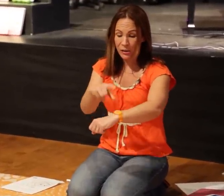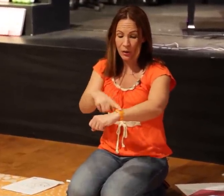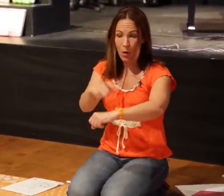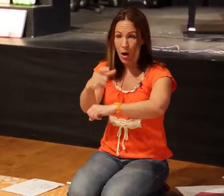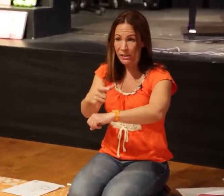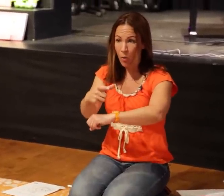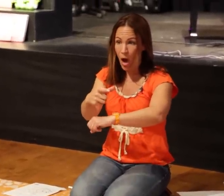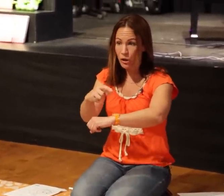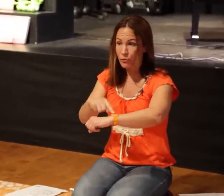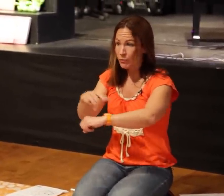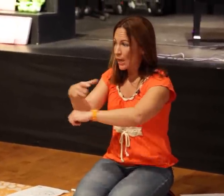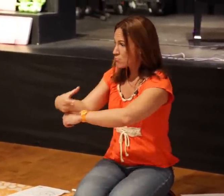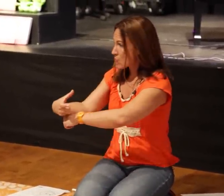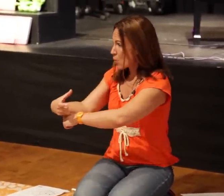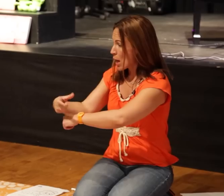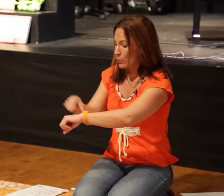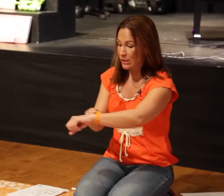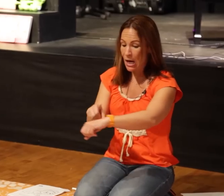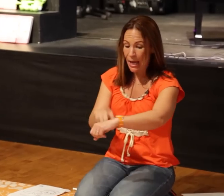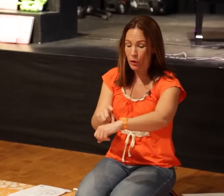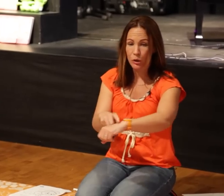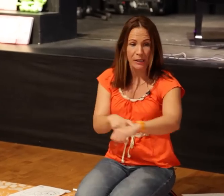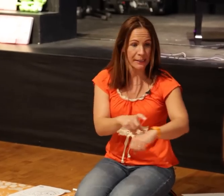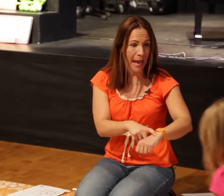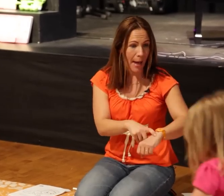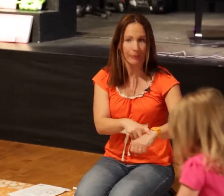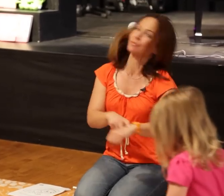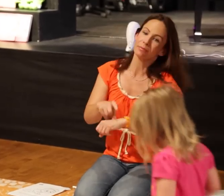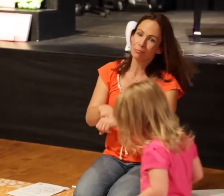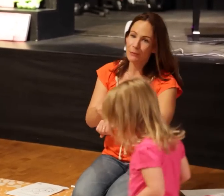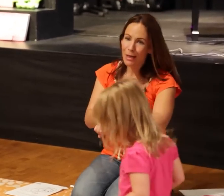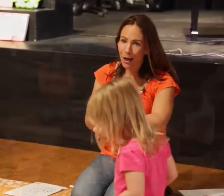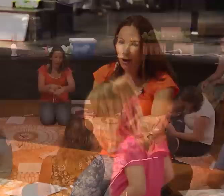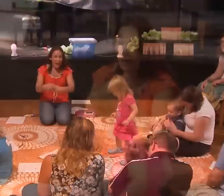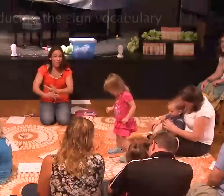So you go, oh, it's a watch, but TIME you would just tap. Yeah.